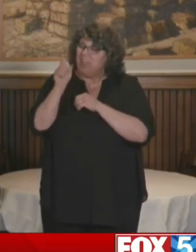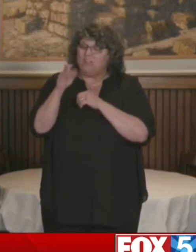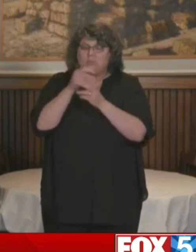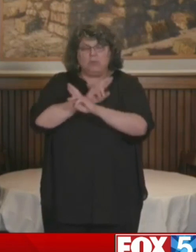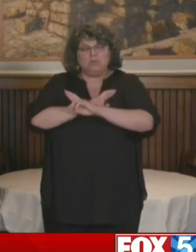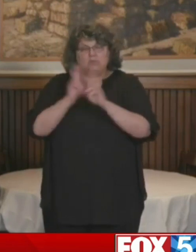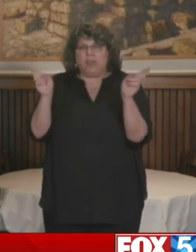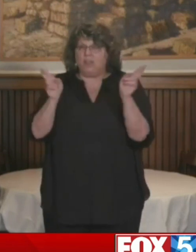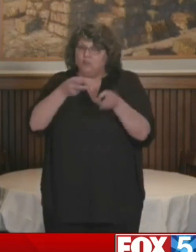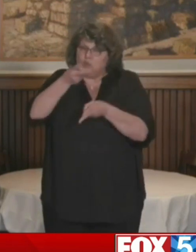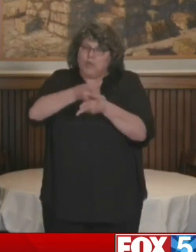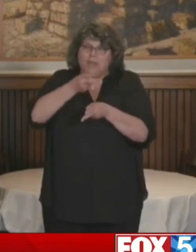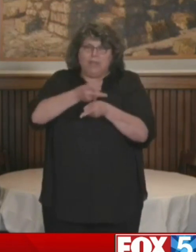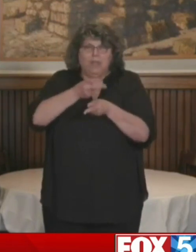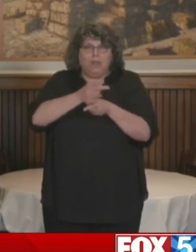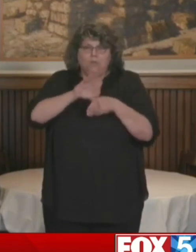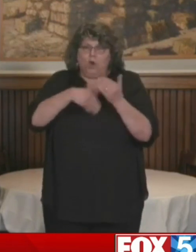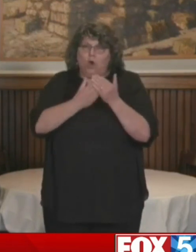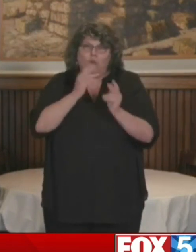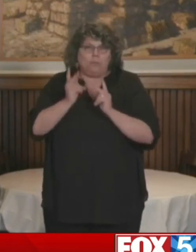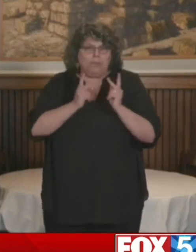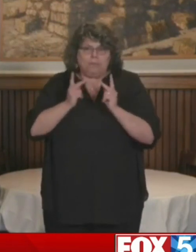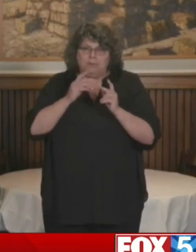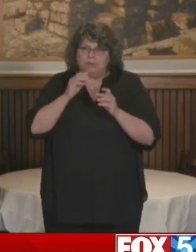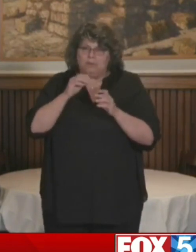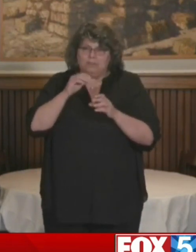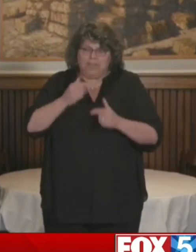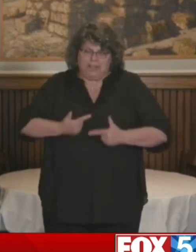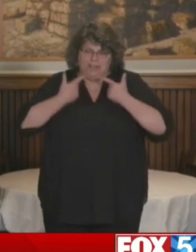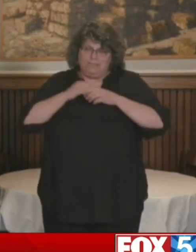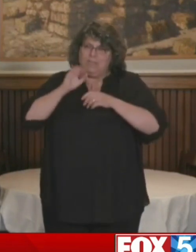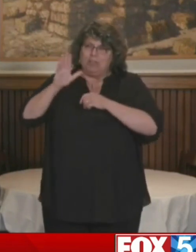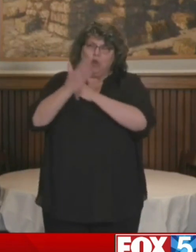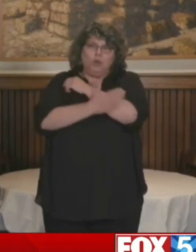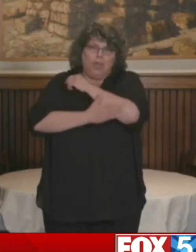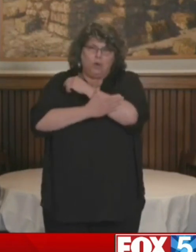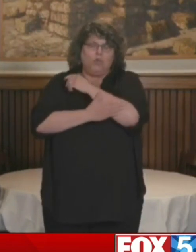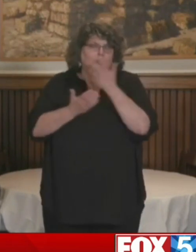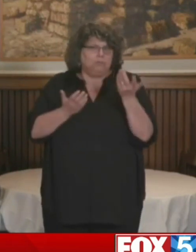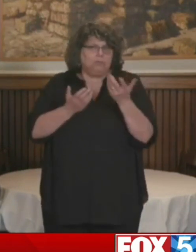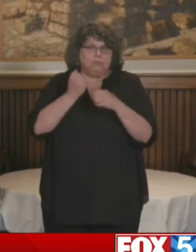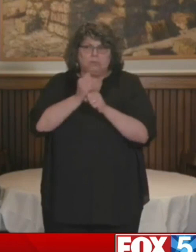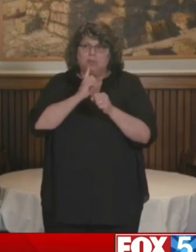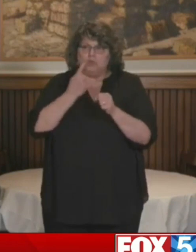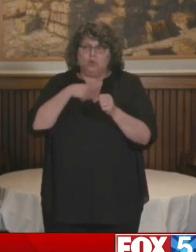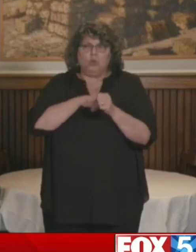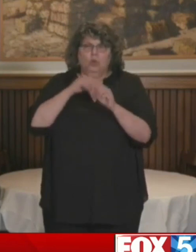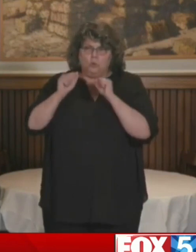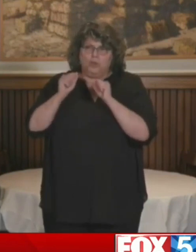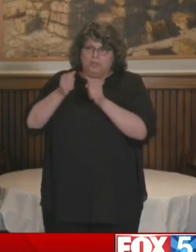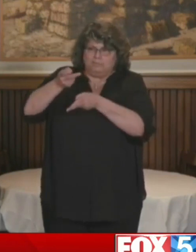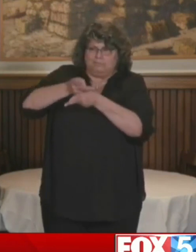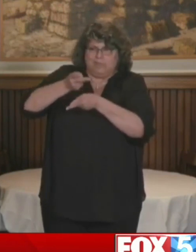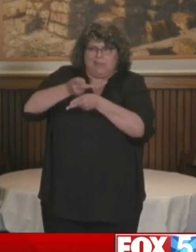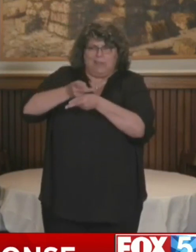PARTS OF THE STAY AT HOME ORDERS THAT WE ARE LOOSENING A RELAXING TODAY AND BE PREPARED